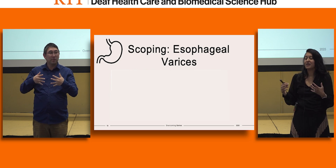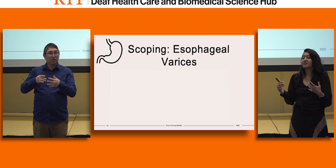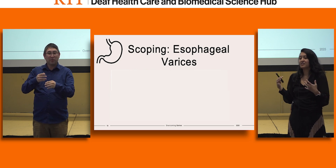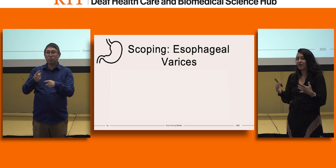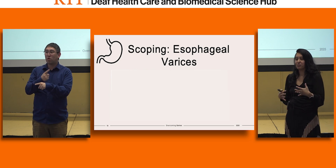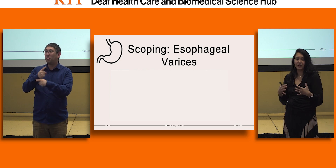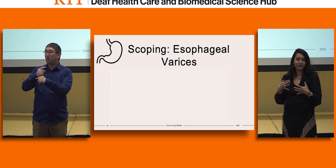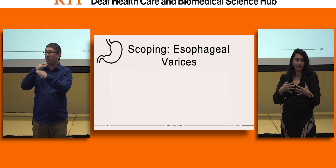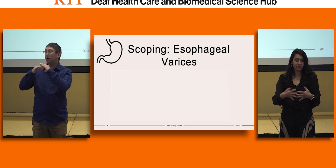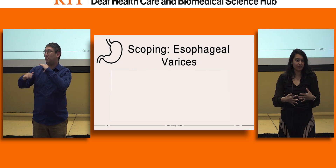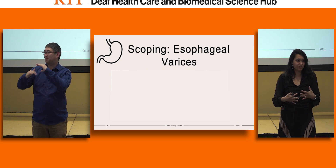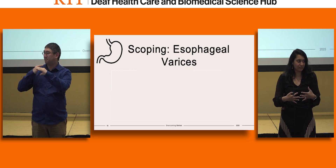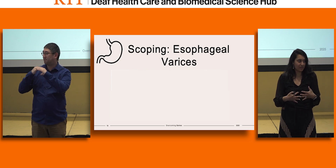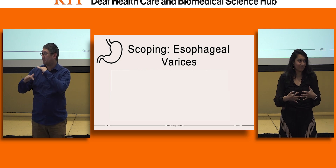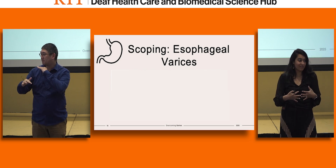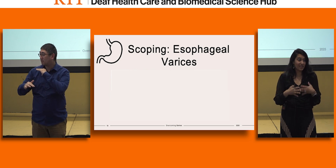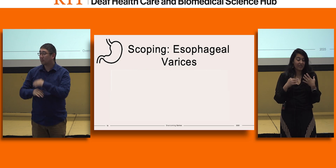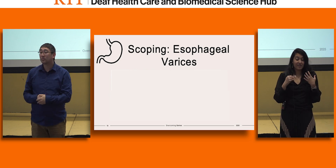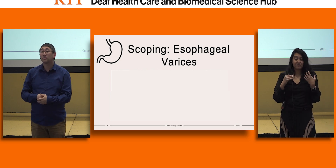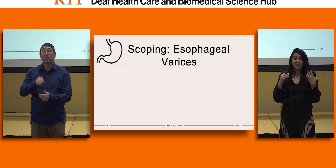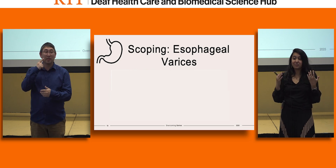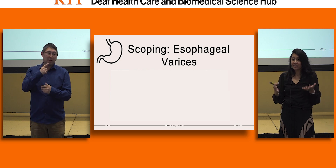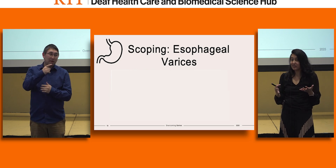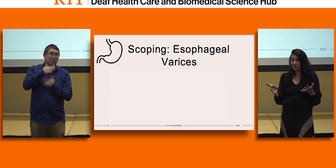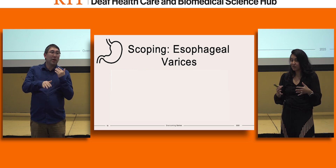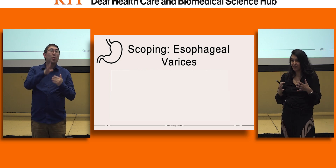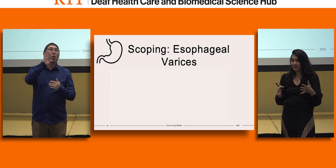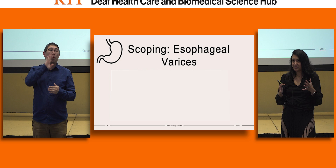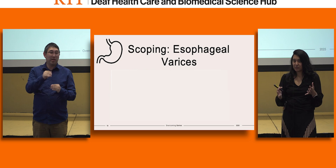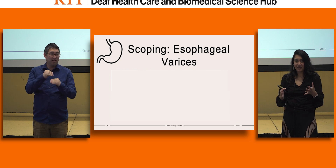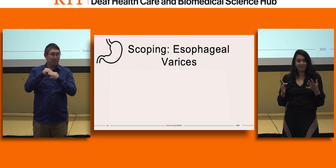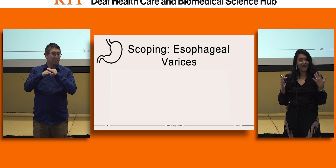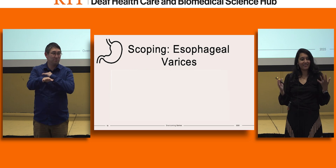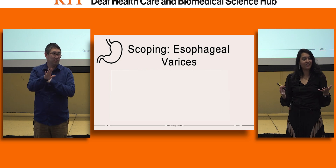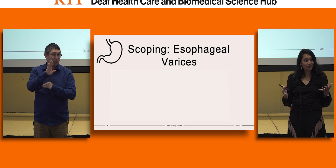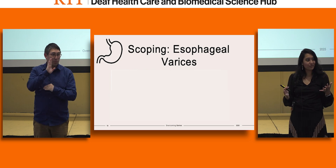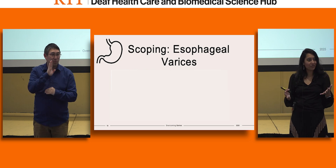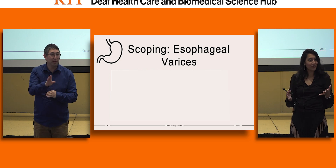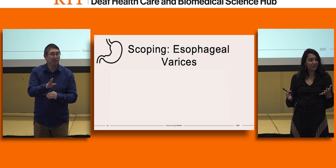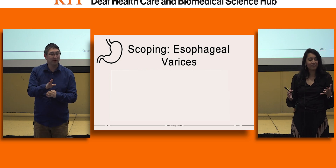to have blood flow go through them. But blood will find a way. It has to go somewhere.